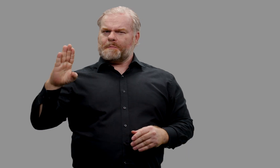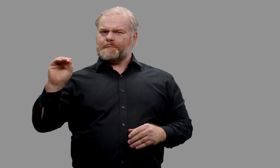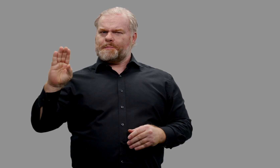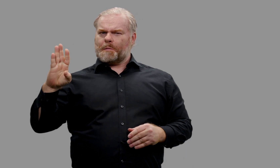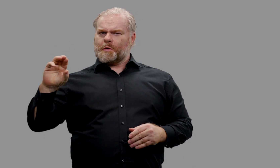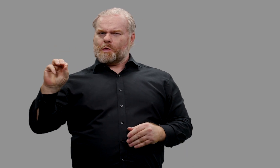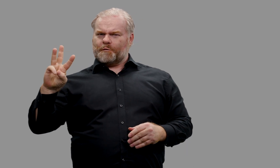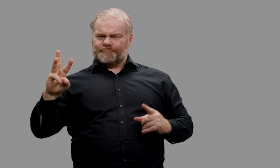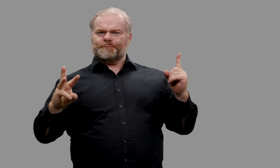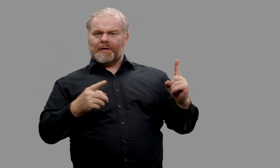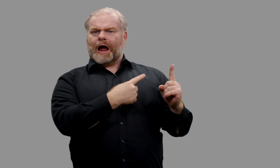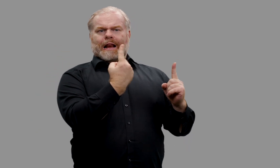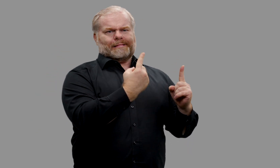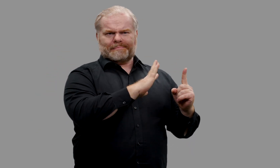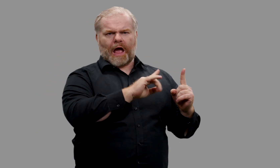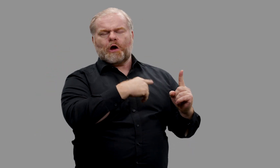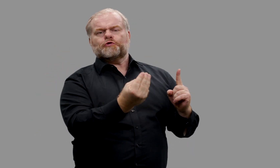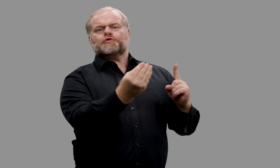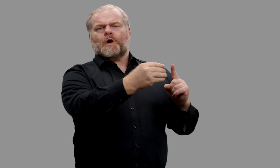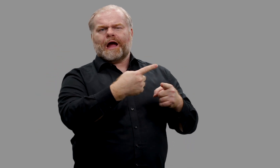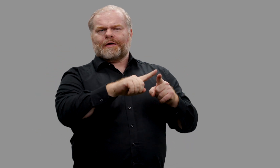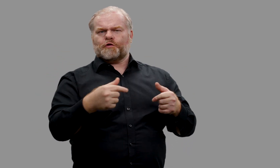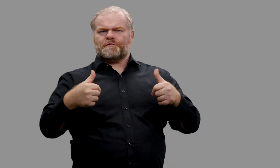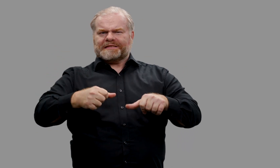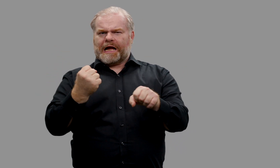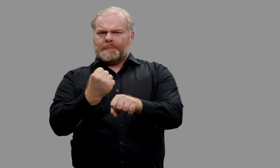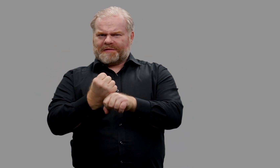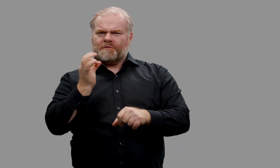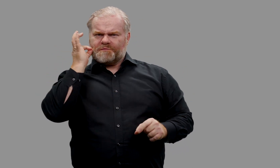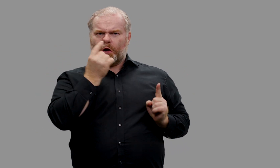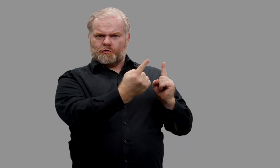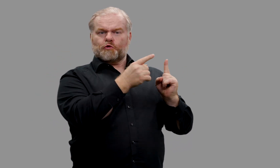Maria Bobrow and another forced laborer,